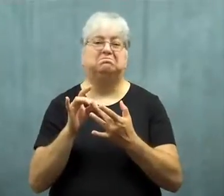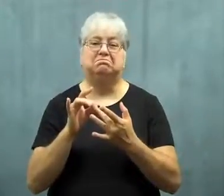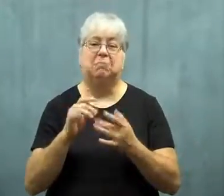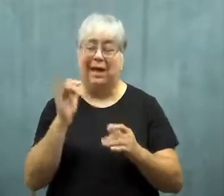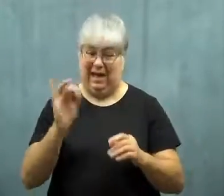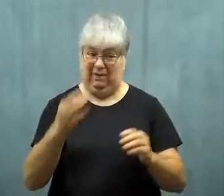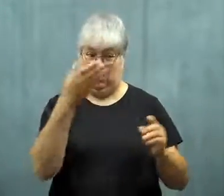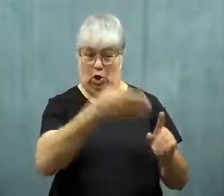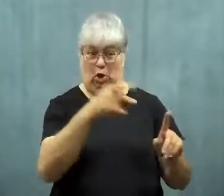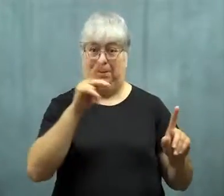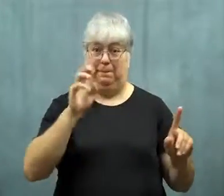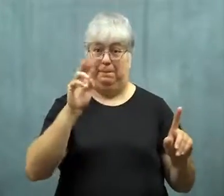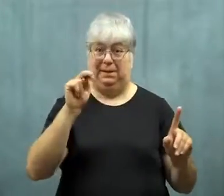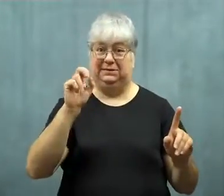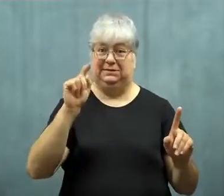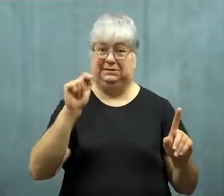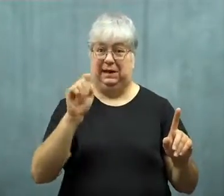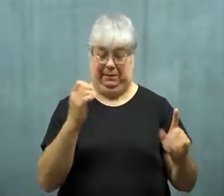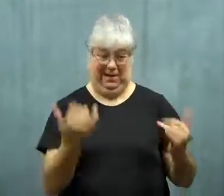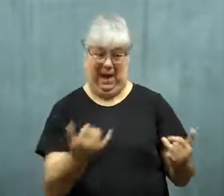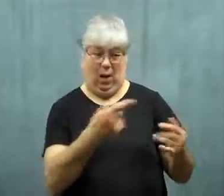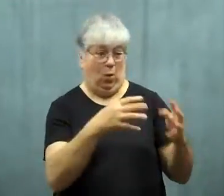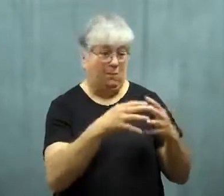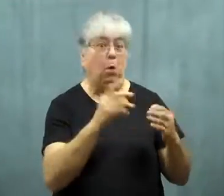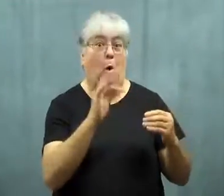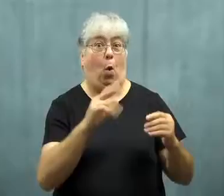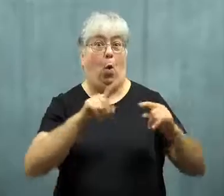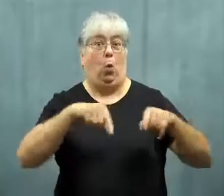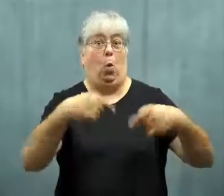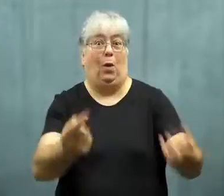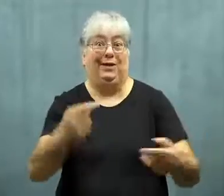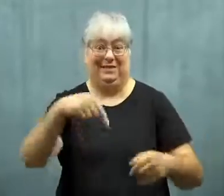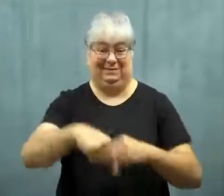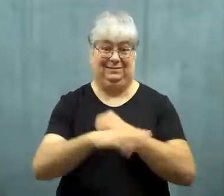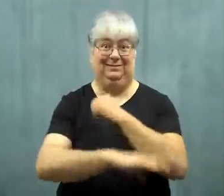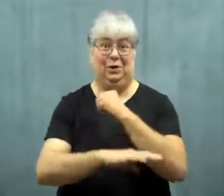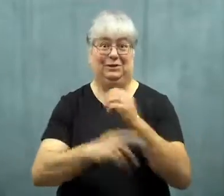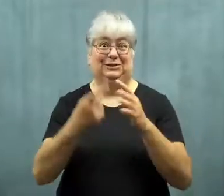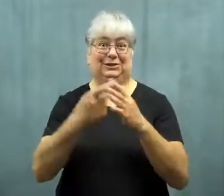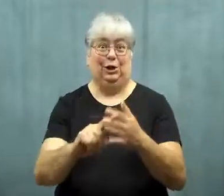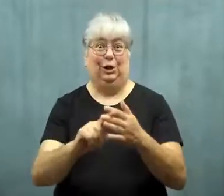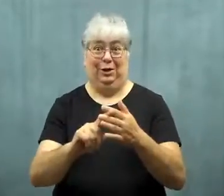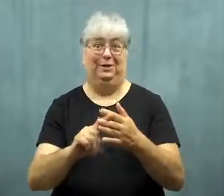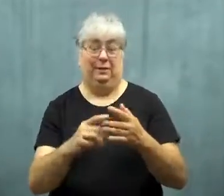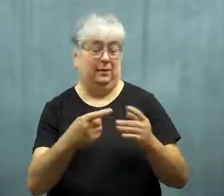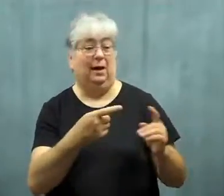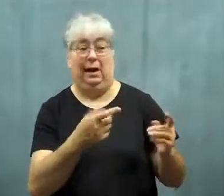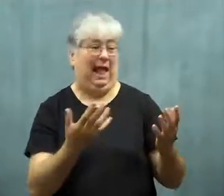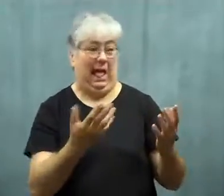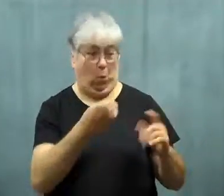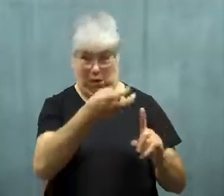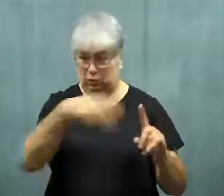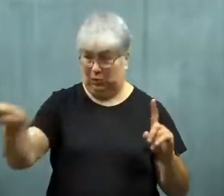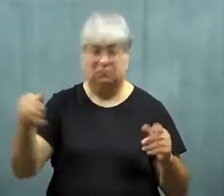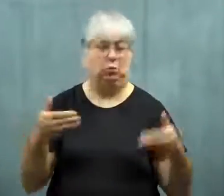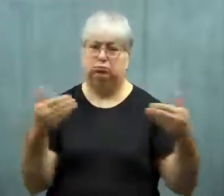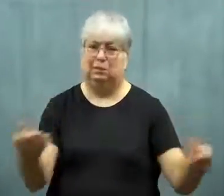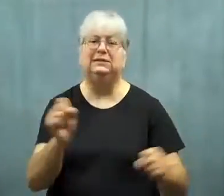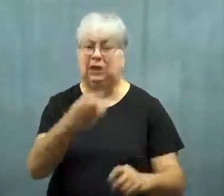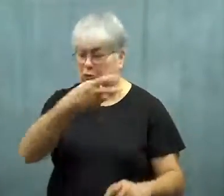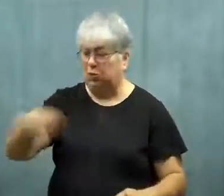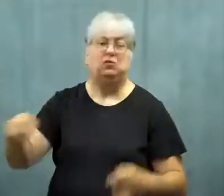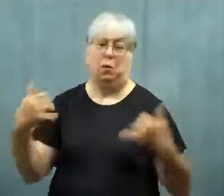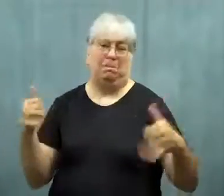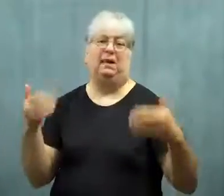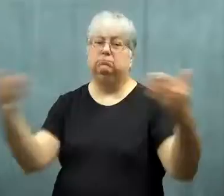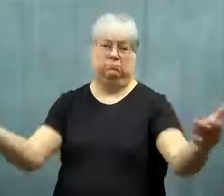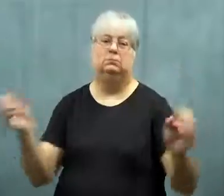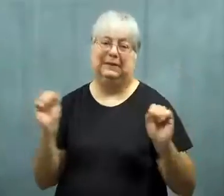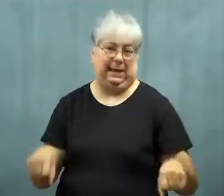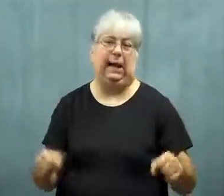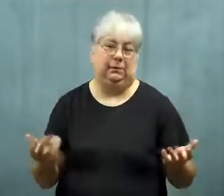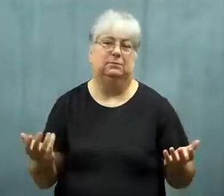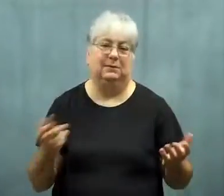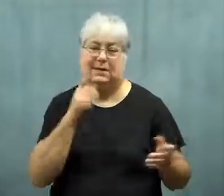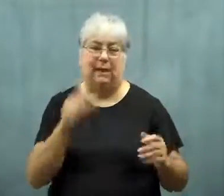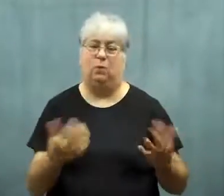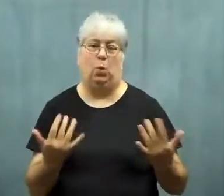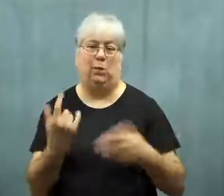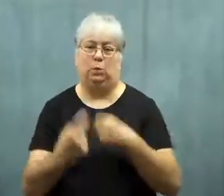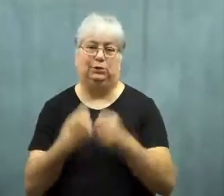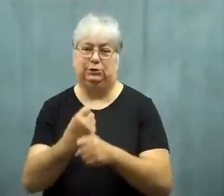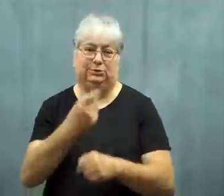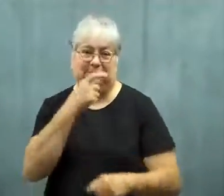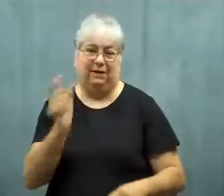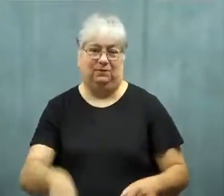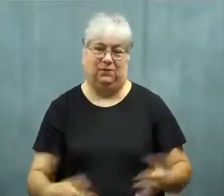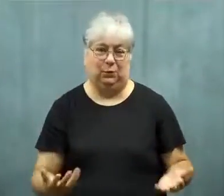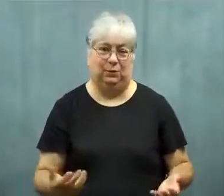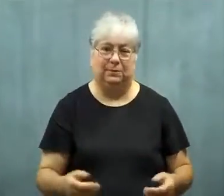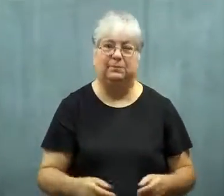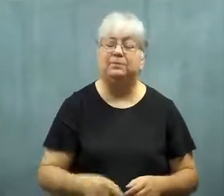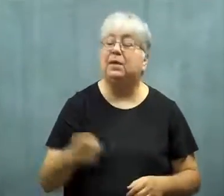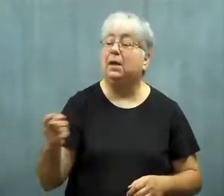Current or incoming players at Penn State